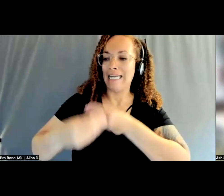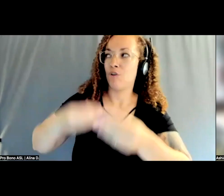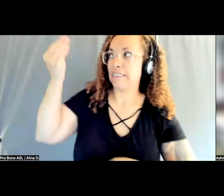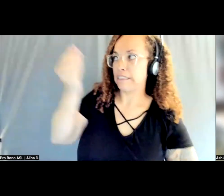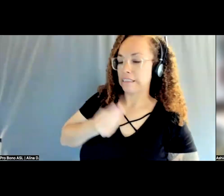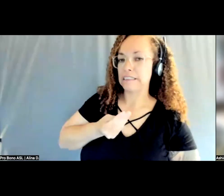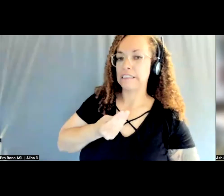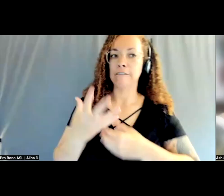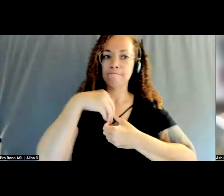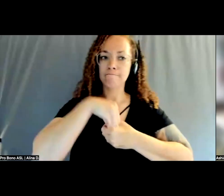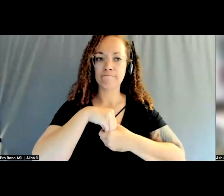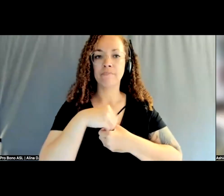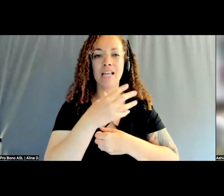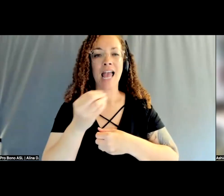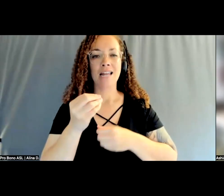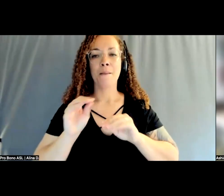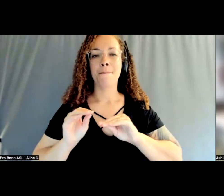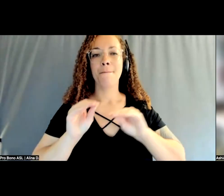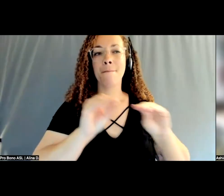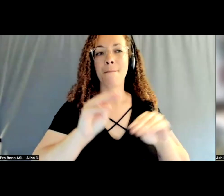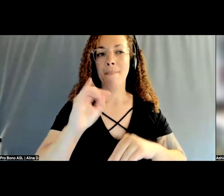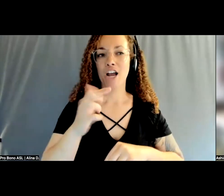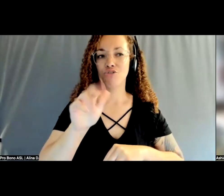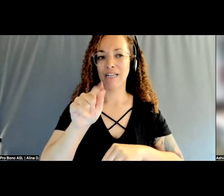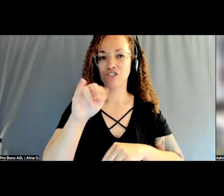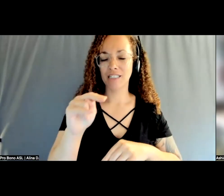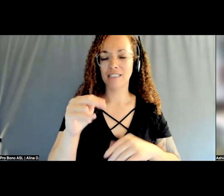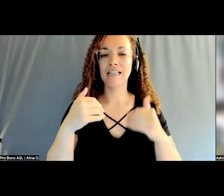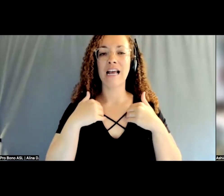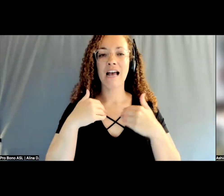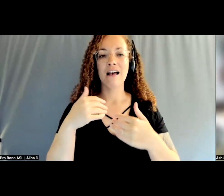and it's called 9 indian fruit oil money house blessingTM and if folks